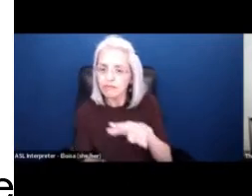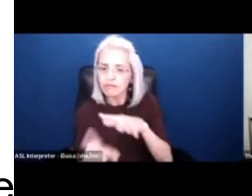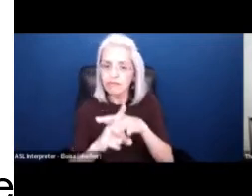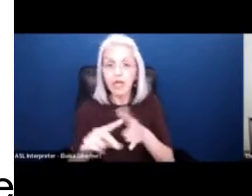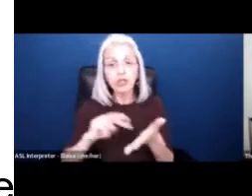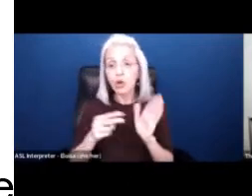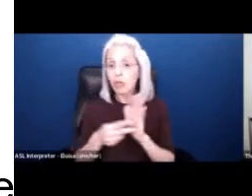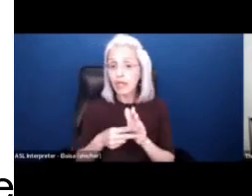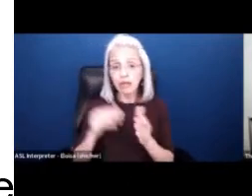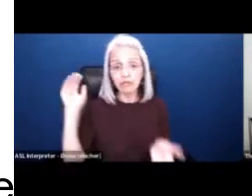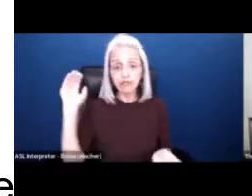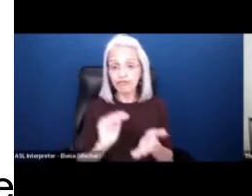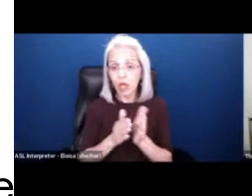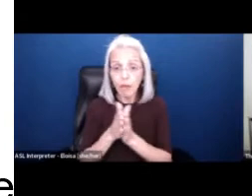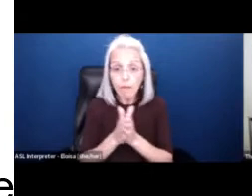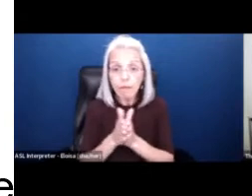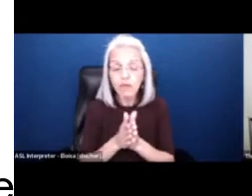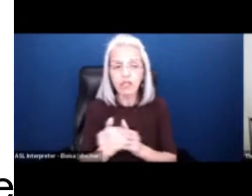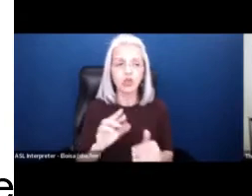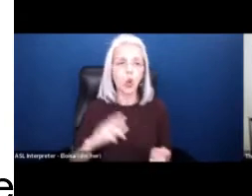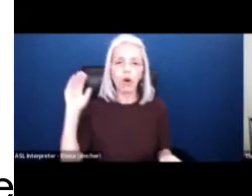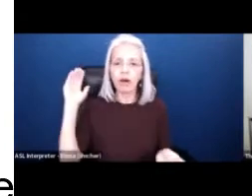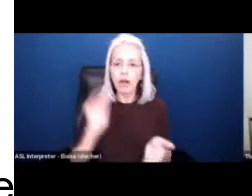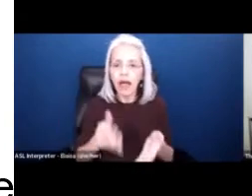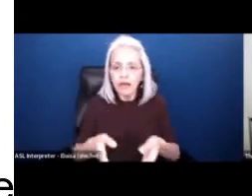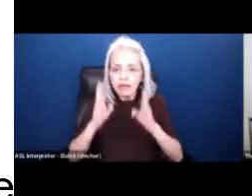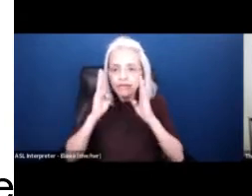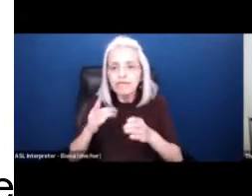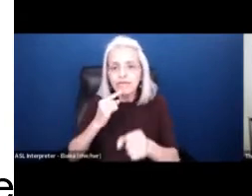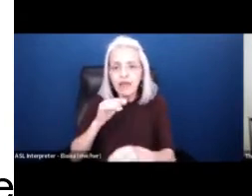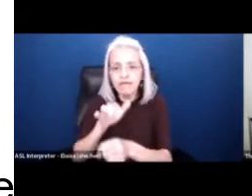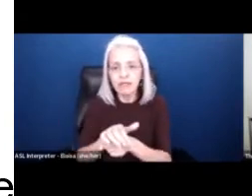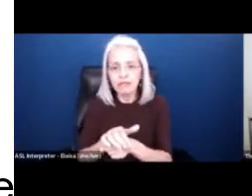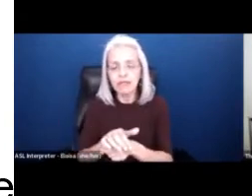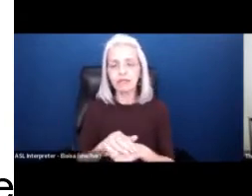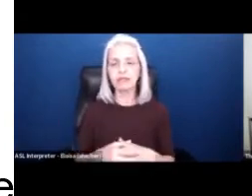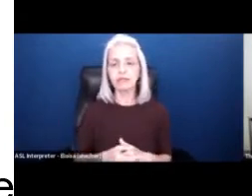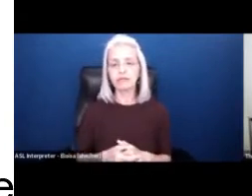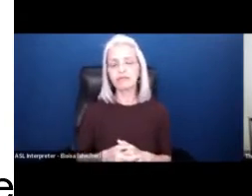of motivation or a lack of investment and poor therapeutic